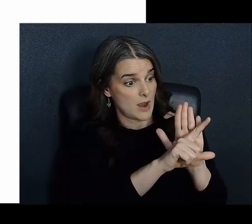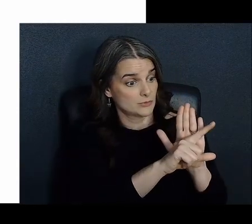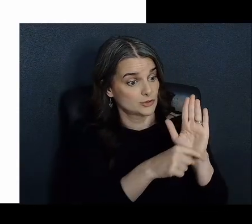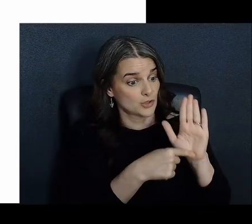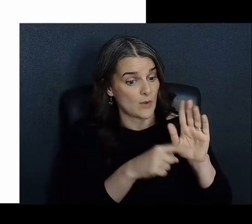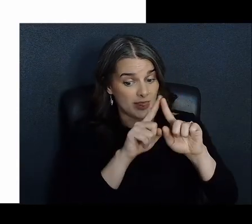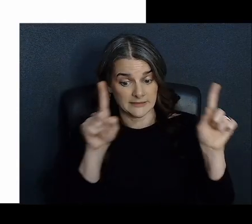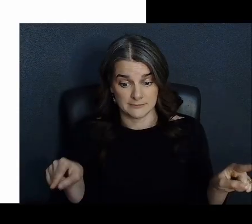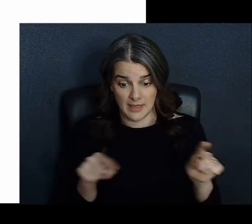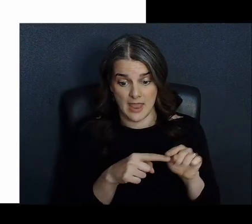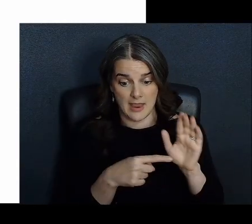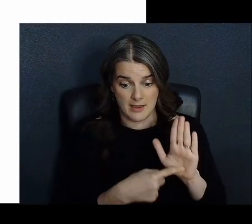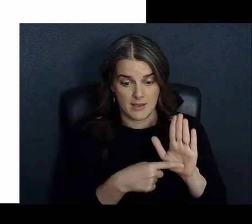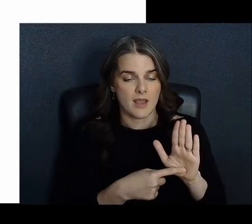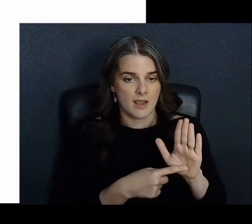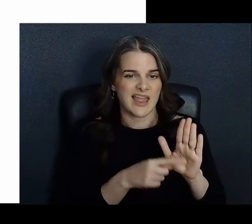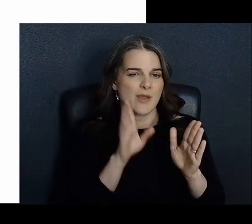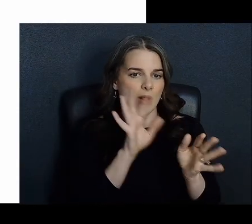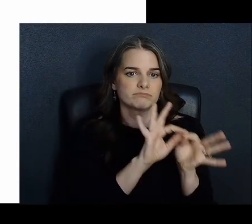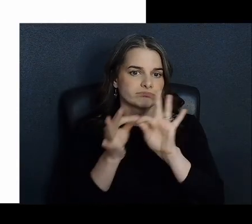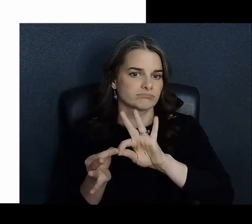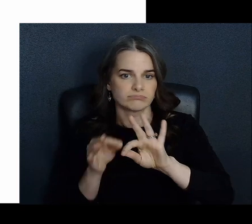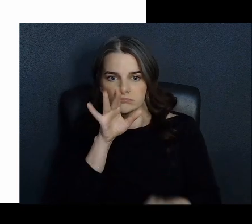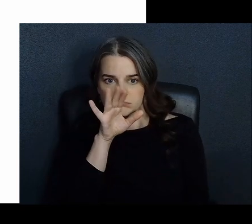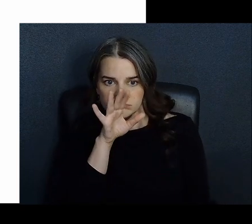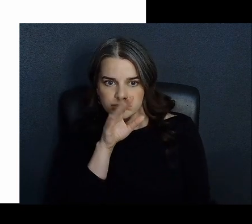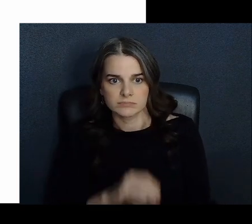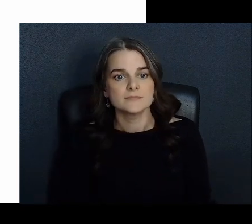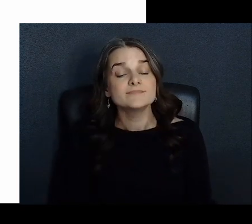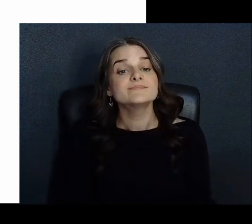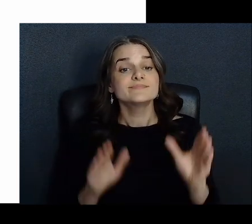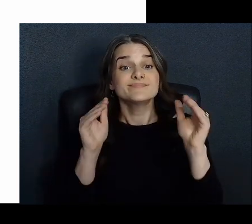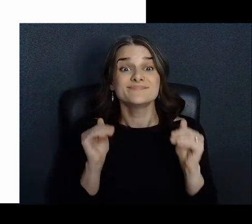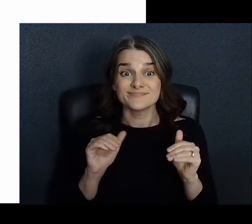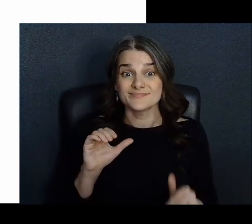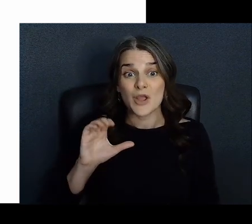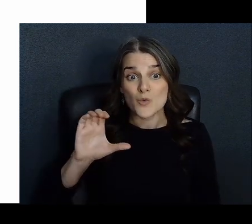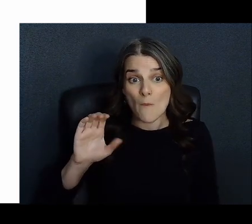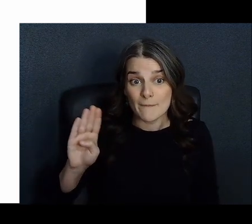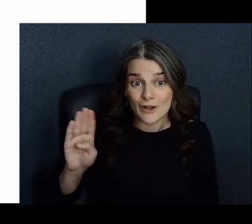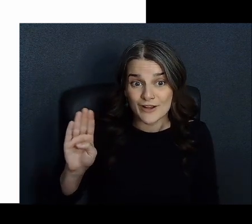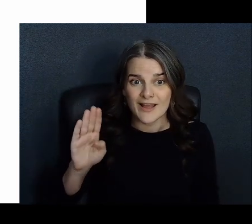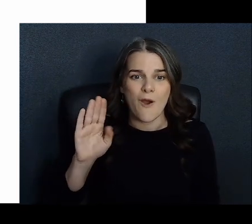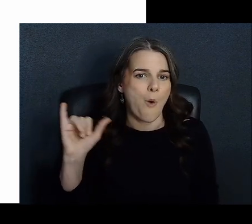So let's go back to Chromebook here. Chromebook also has features for accessibility.